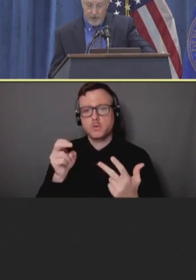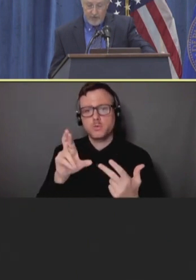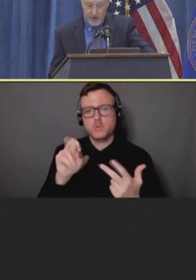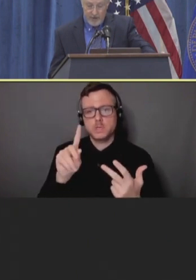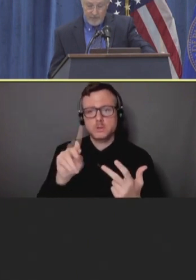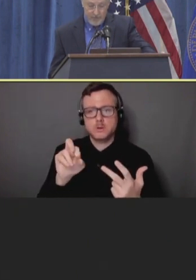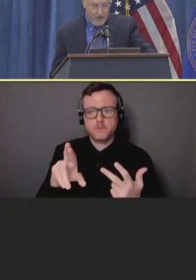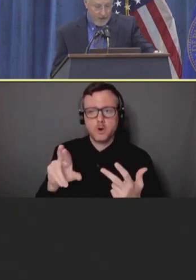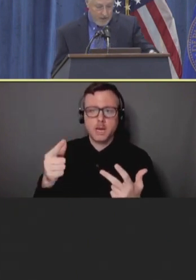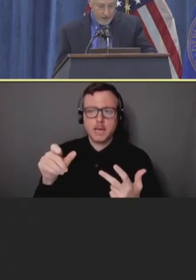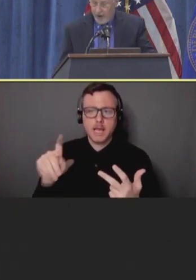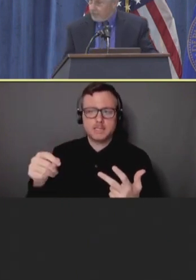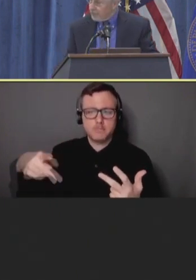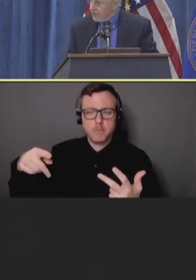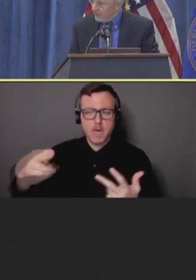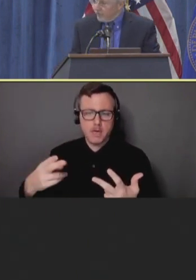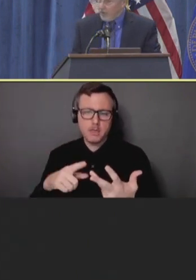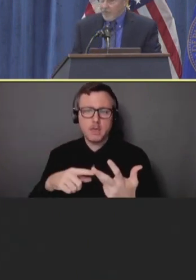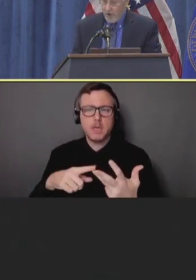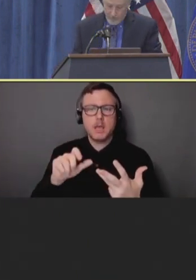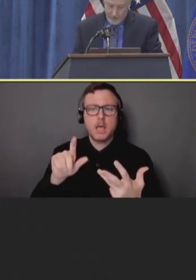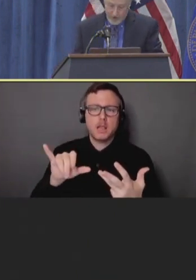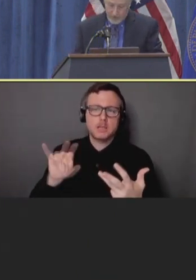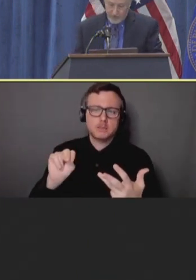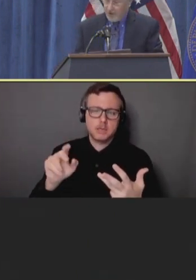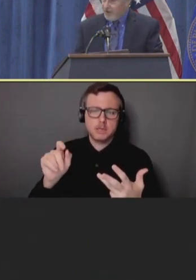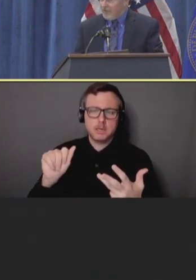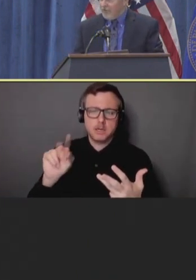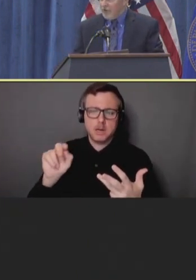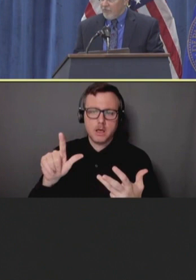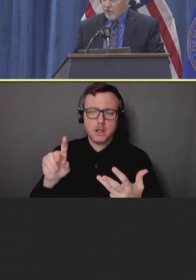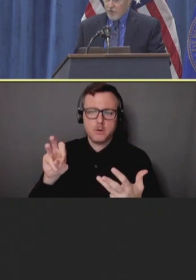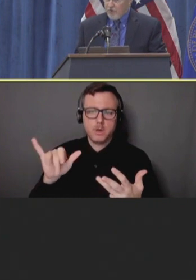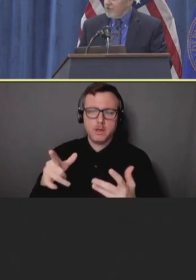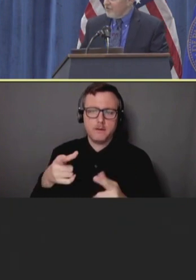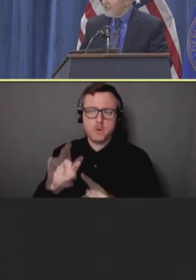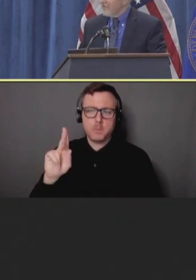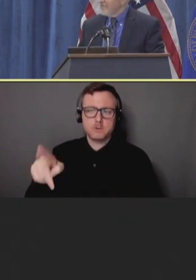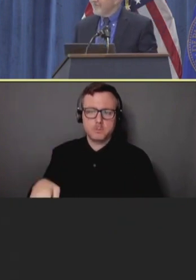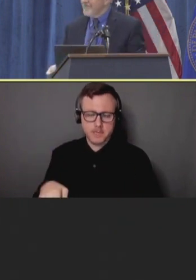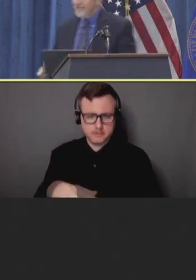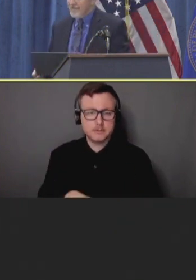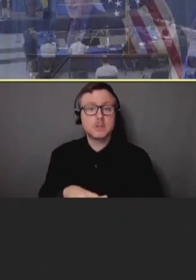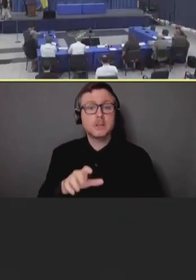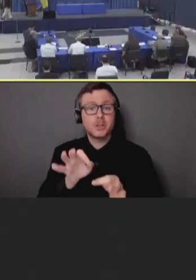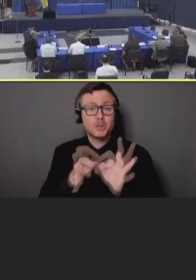And I'll now turn the podium over to Dr. Chen with our first presentations.